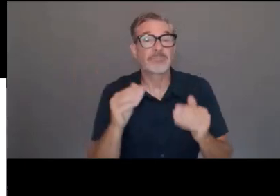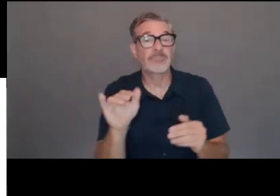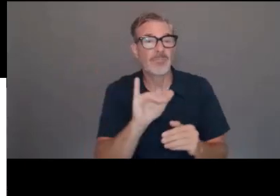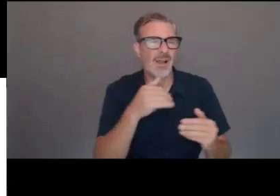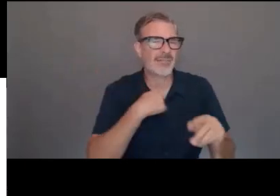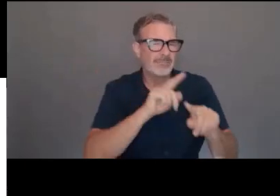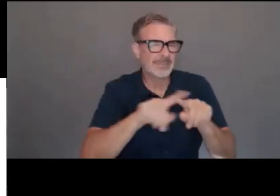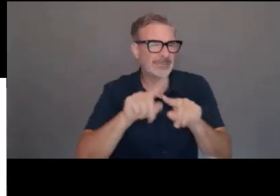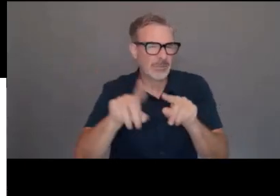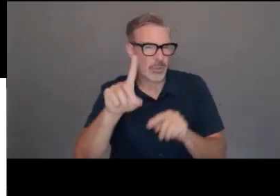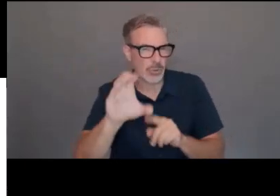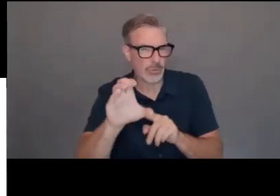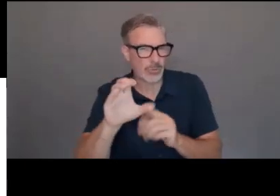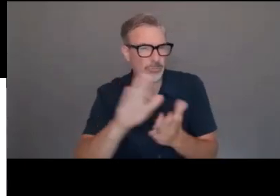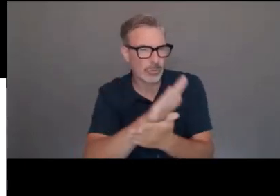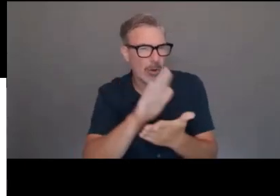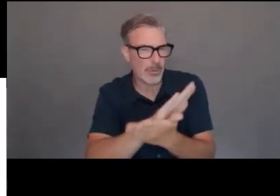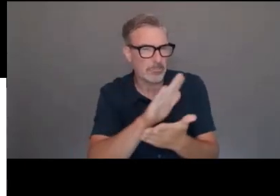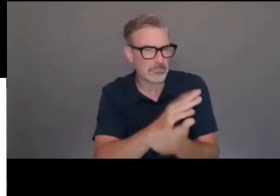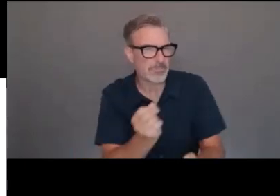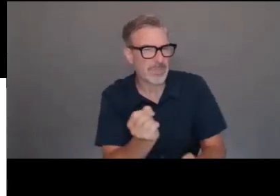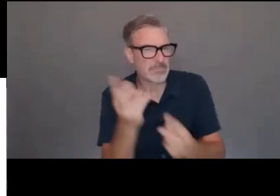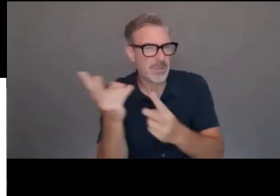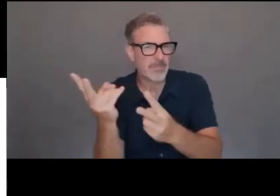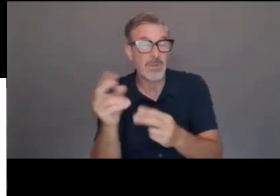We also really suggest that applicants write in their own voice.